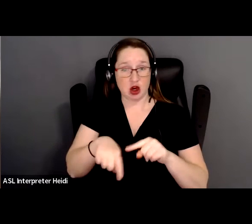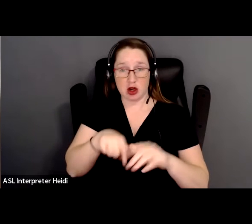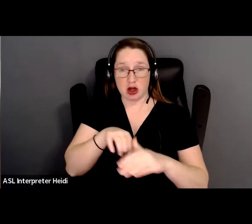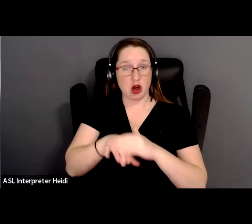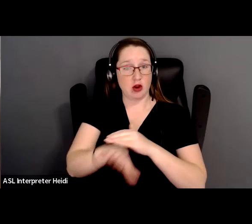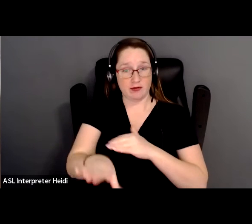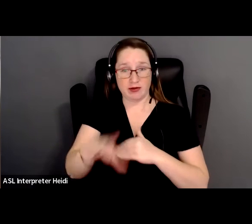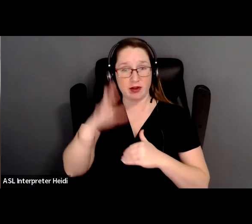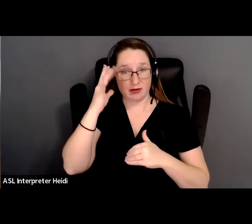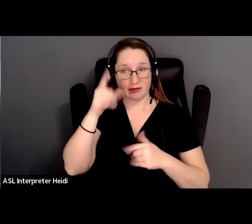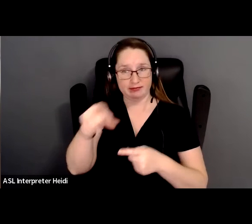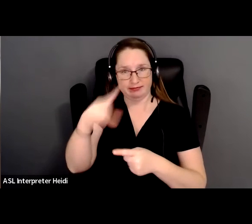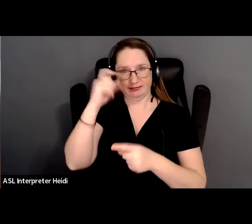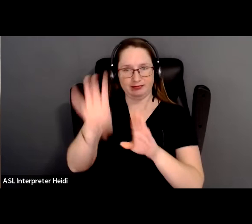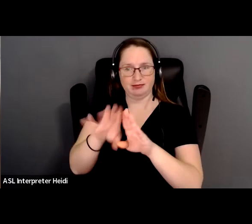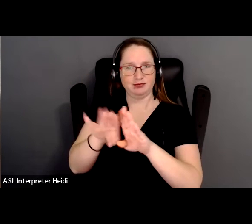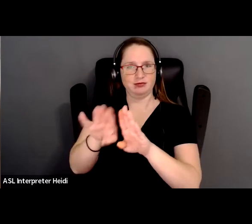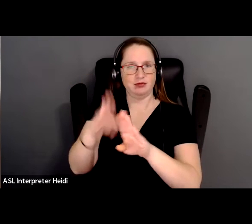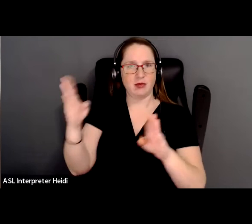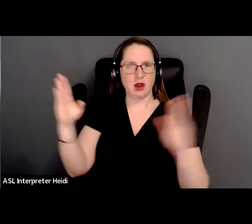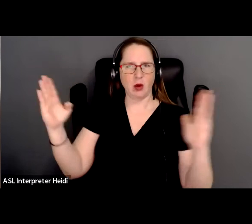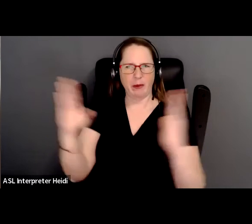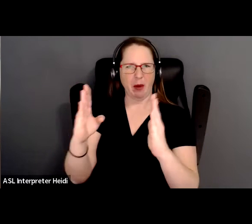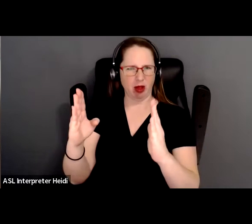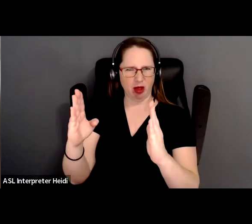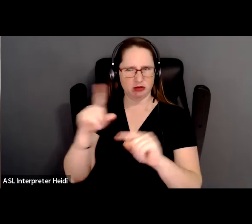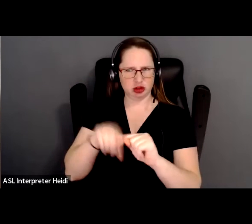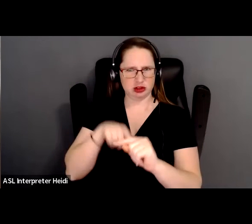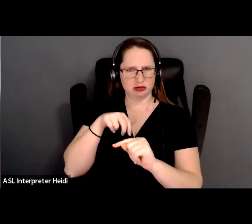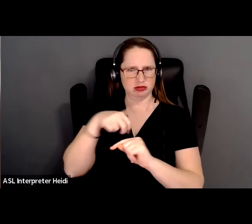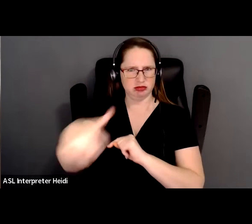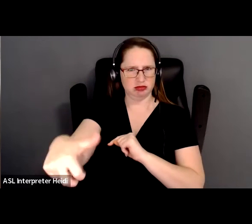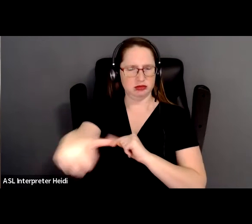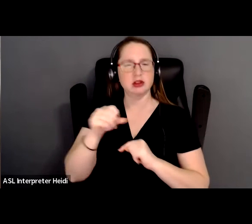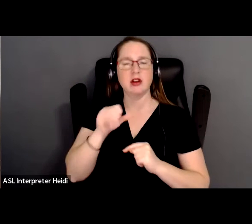because the doorway was too small, so that was just a place to store things,